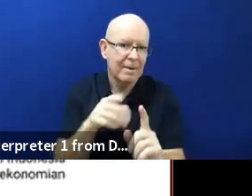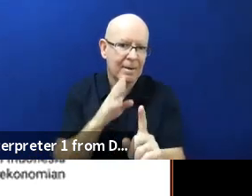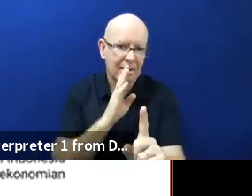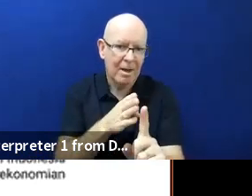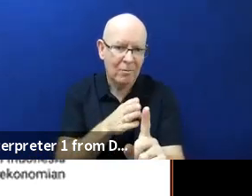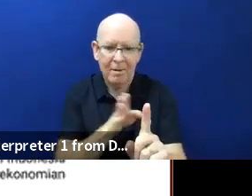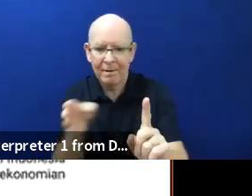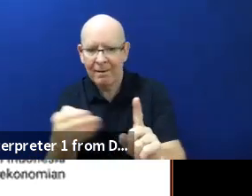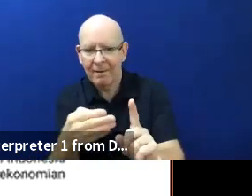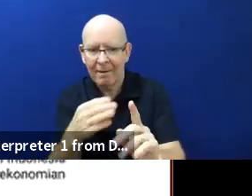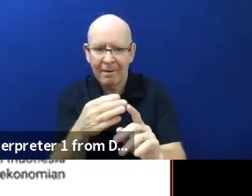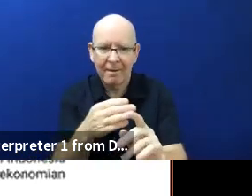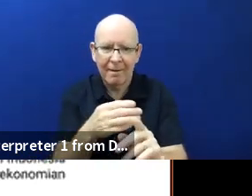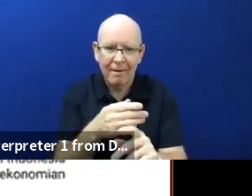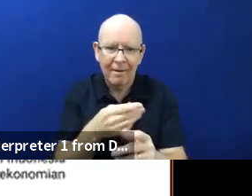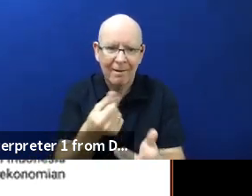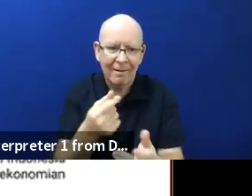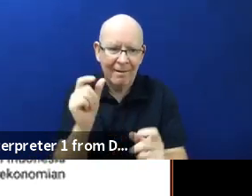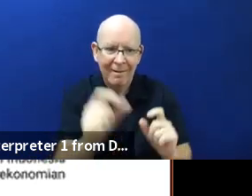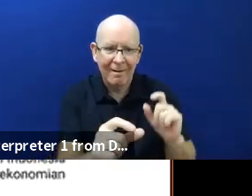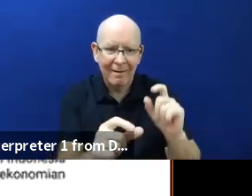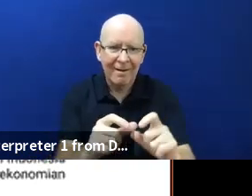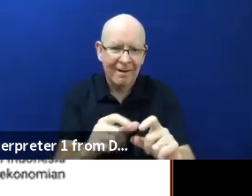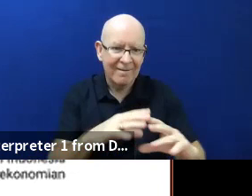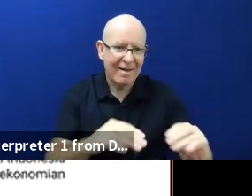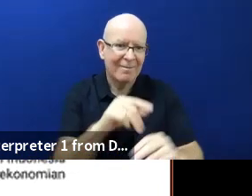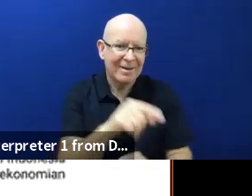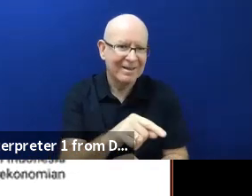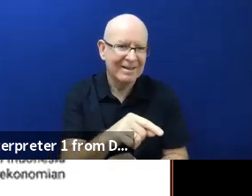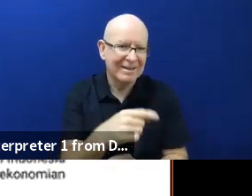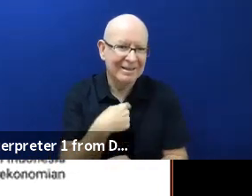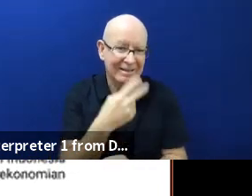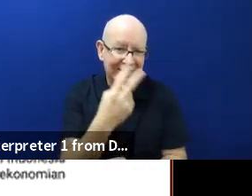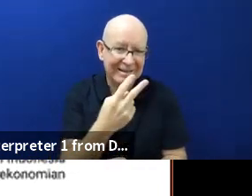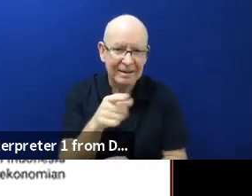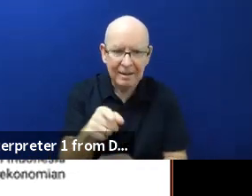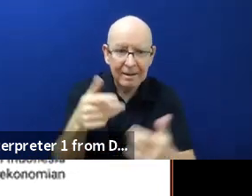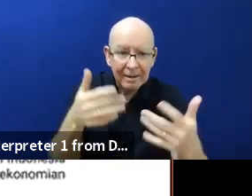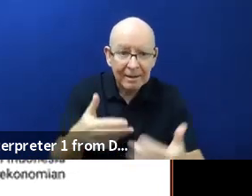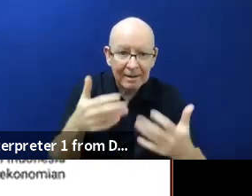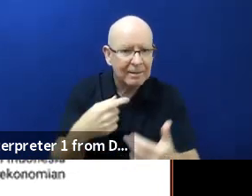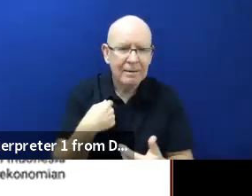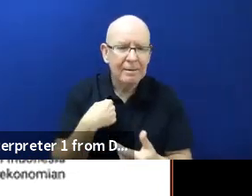being met or not and how can measures to offset the cost or make them more affordable through